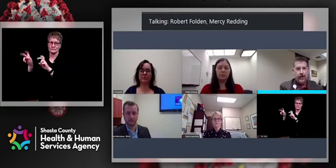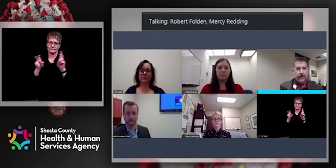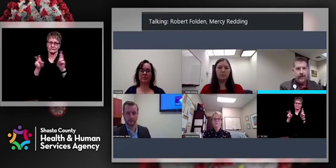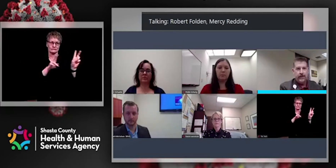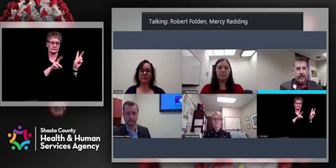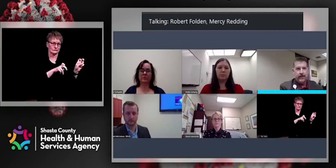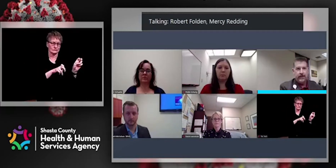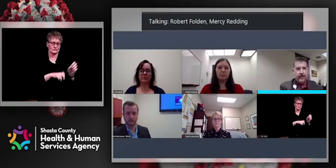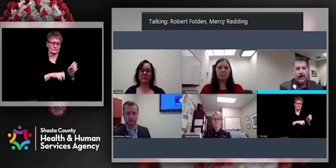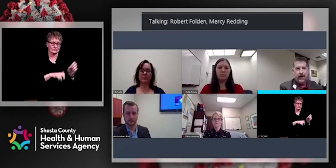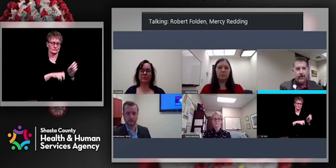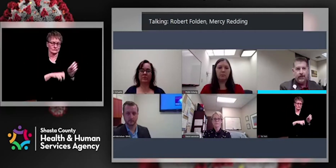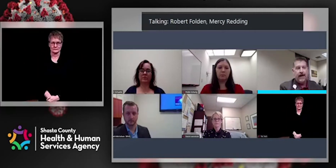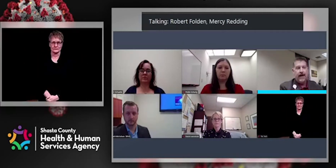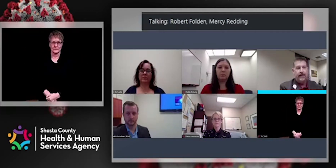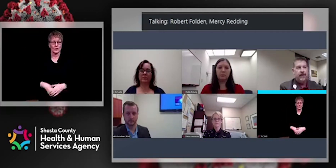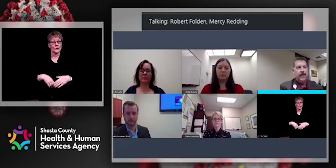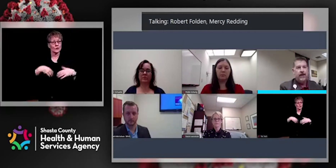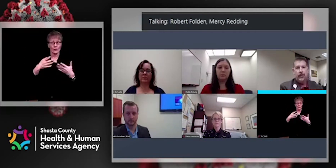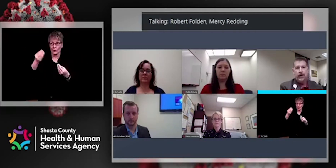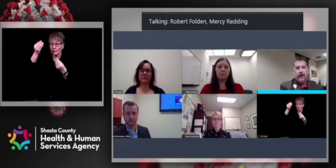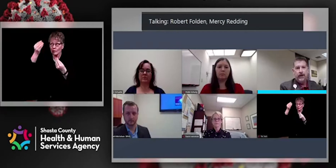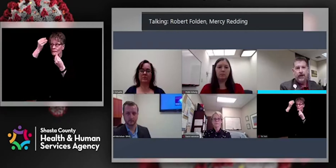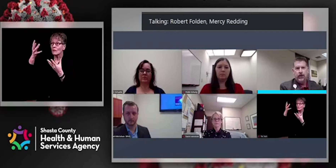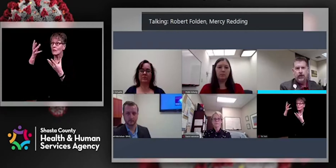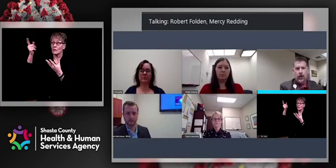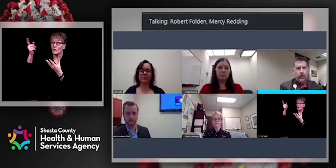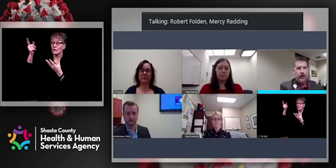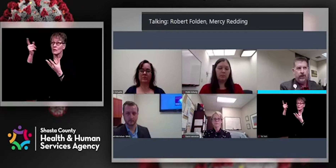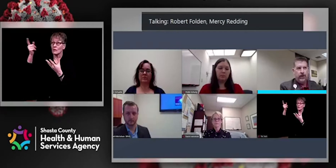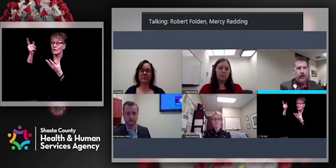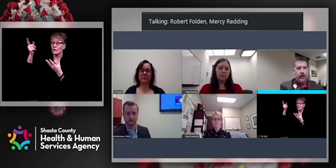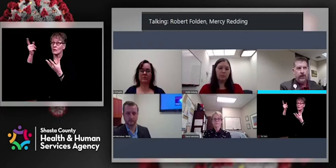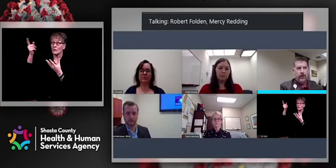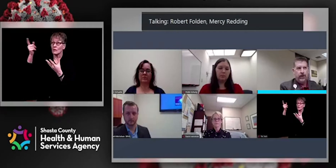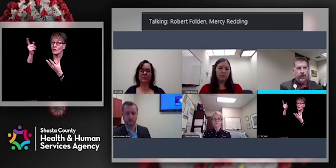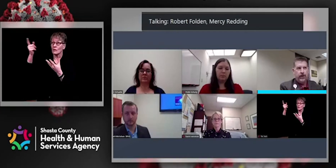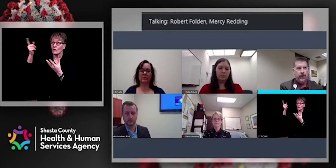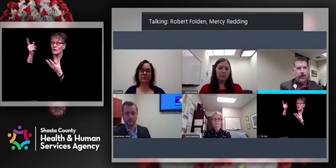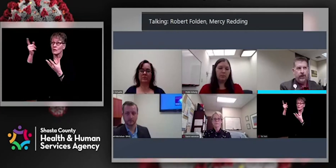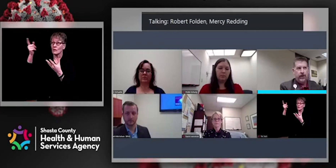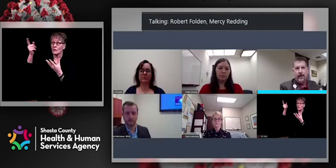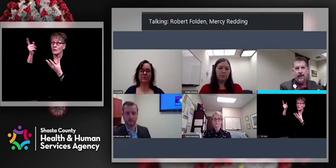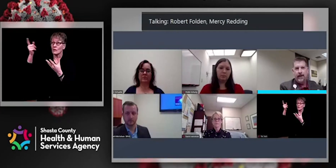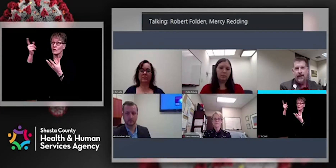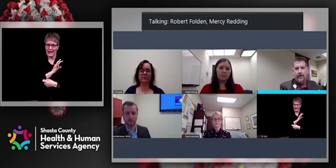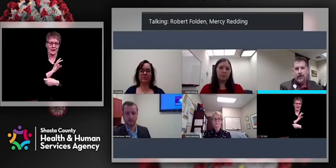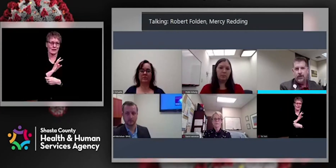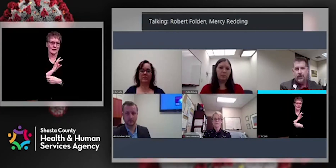beds available, and how many are staff. I don't believe we're reporting how many negative pressure